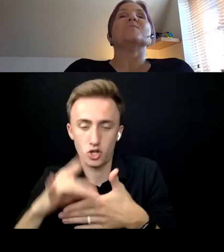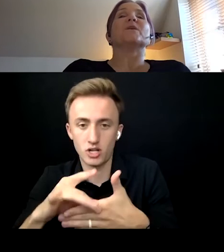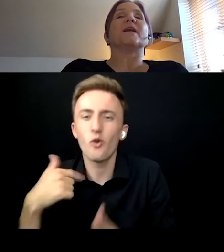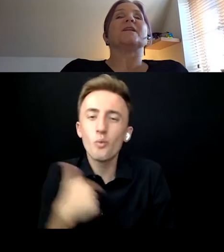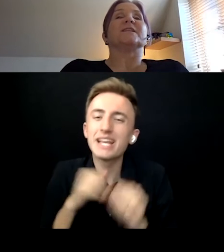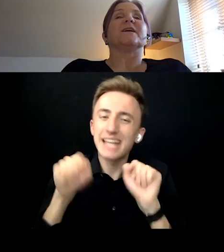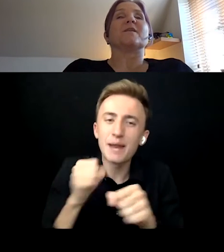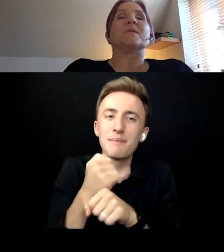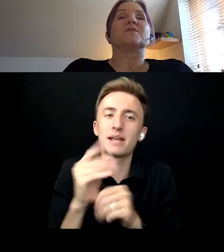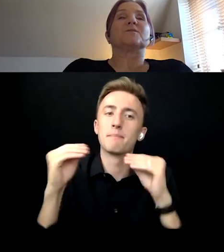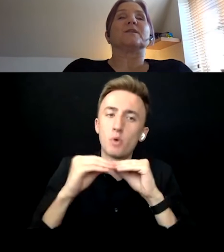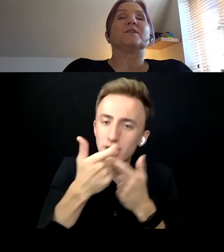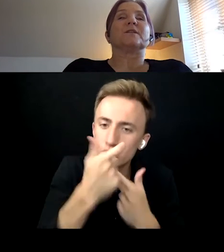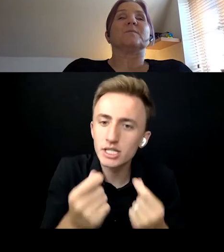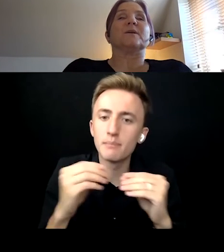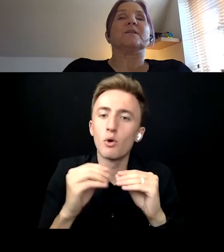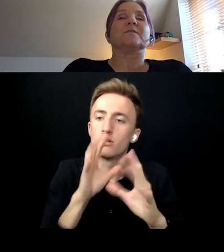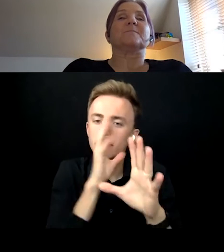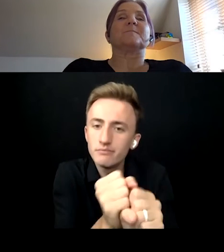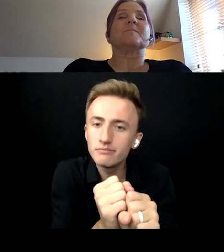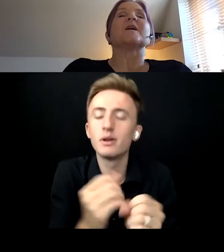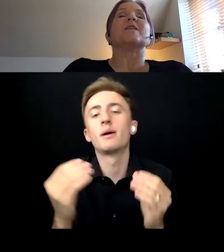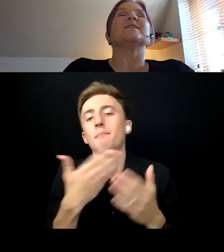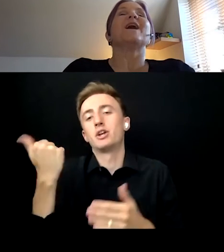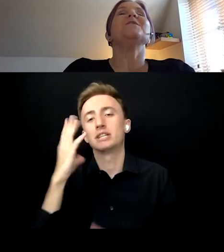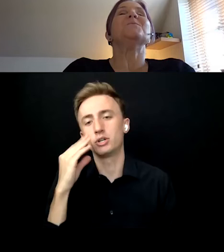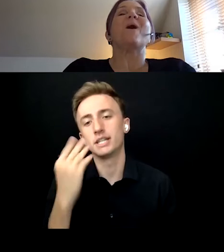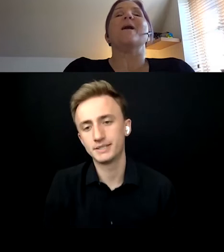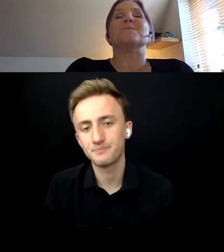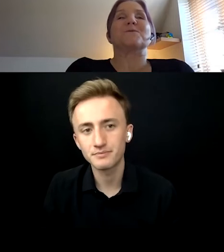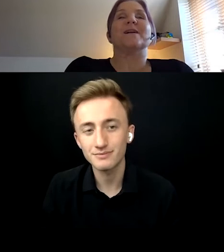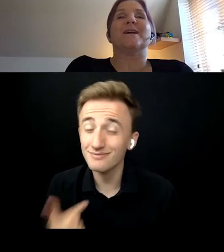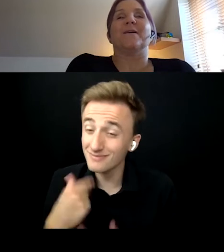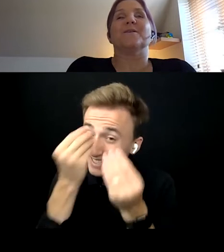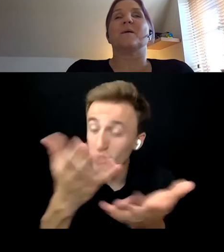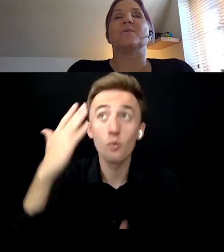More engaging and a much richer experience. And I will tell you why I am really going on about